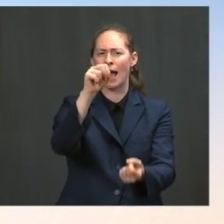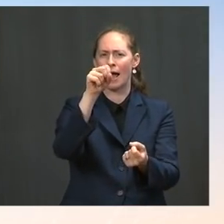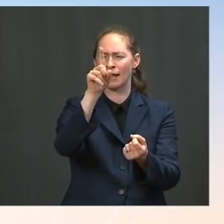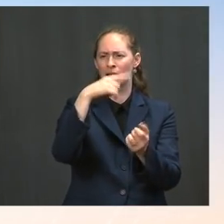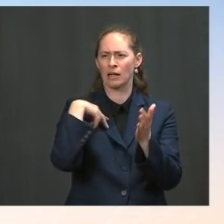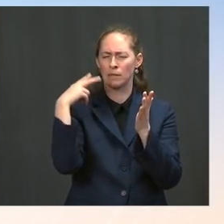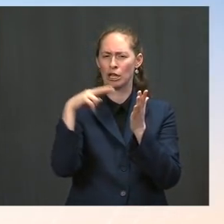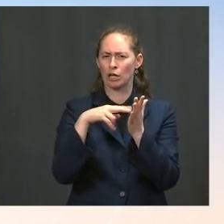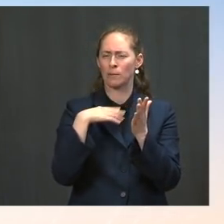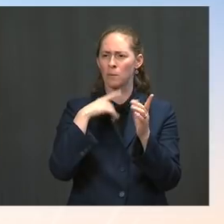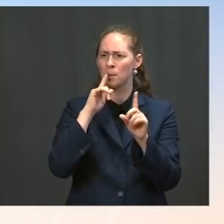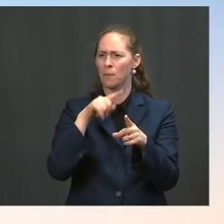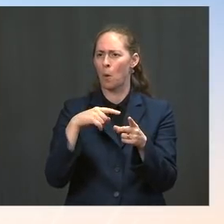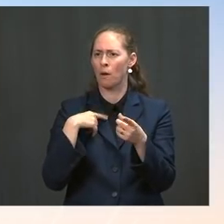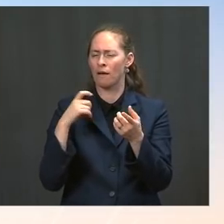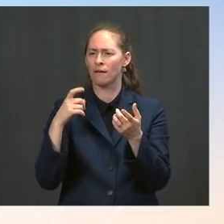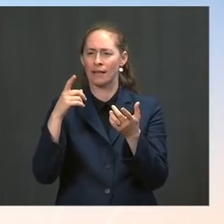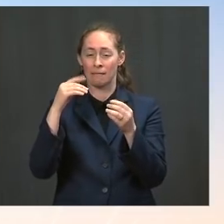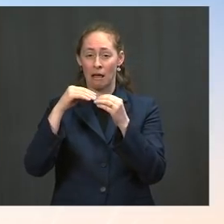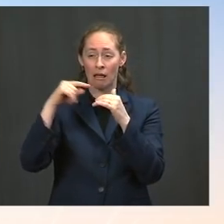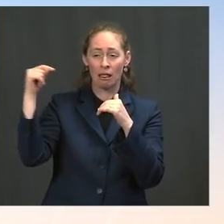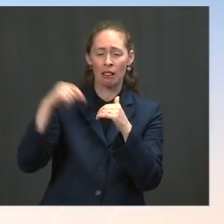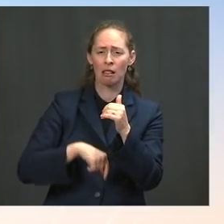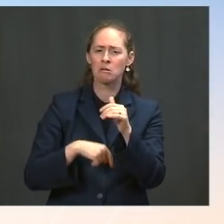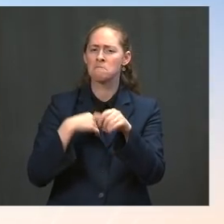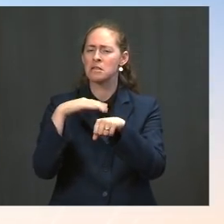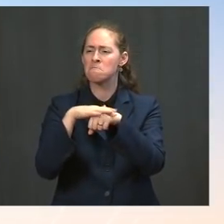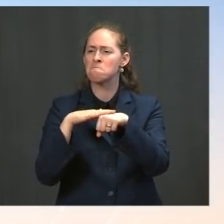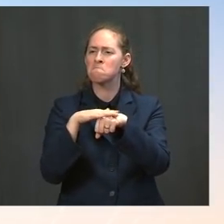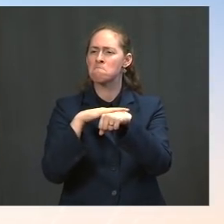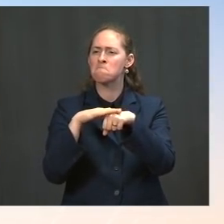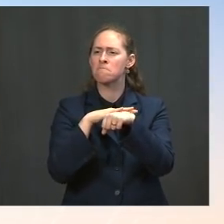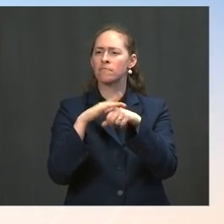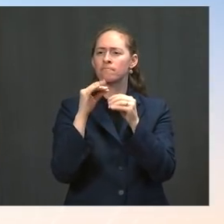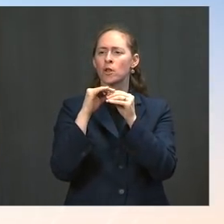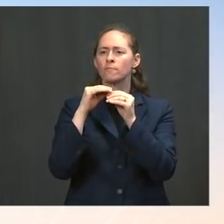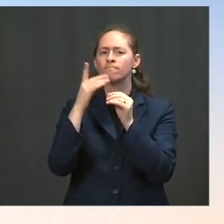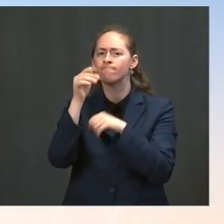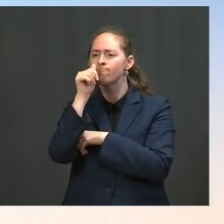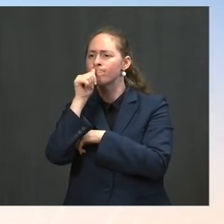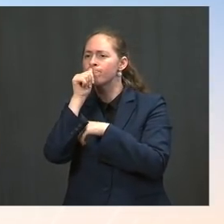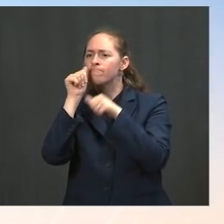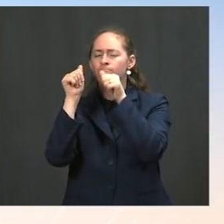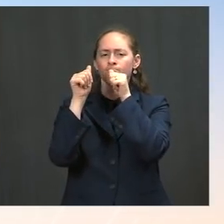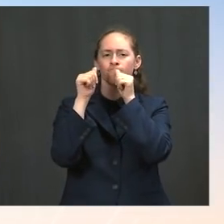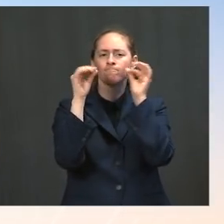of discussions that are privately happening between Democrats and Republicans to finalize the package.